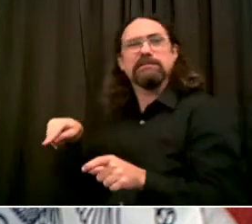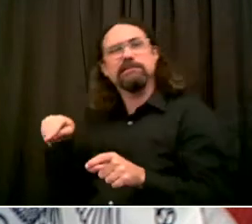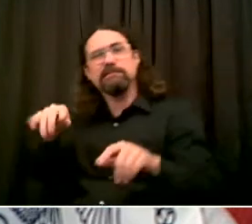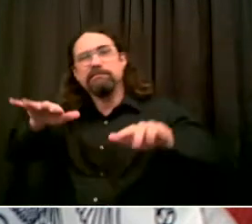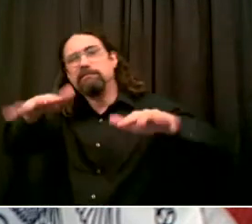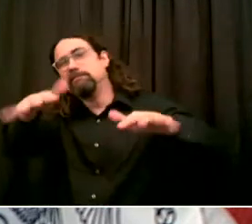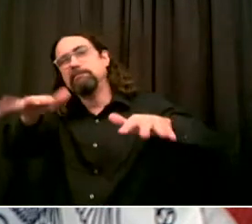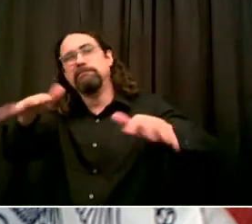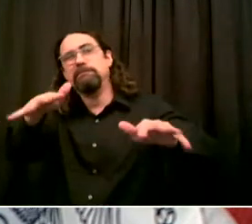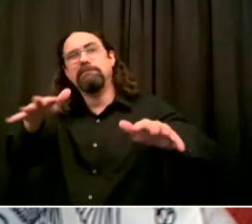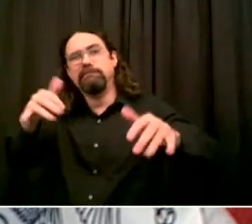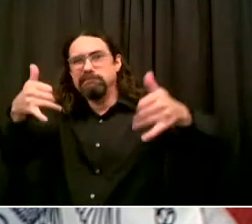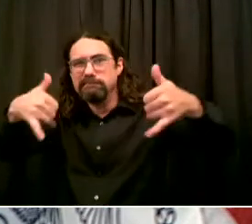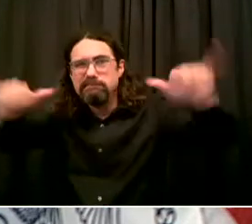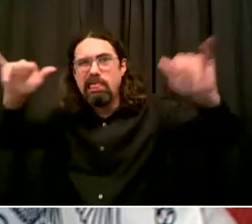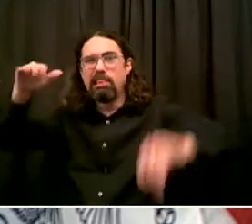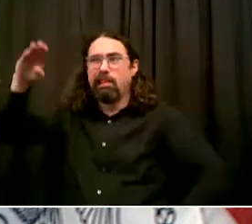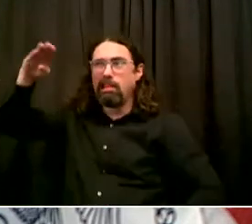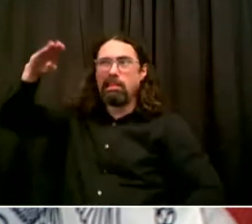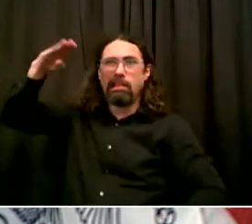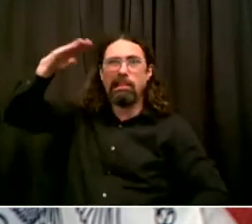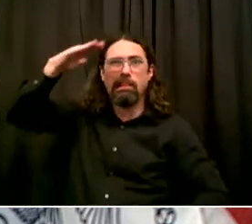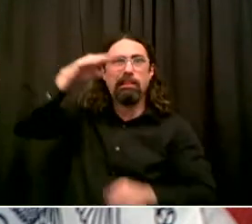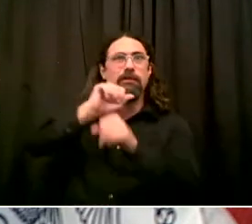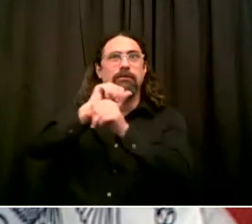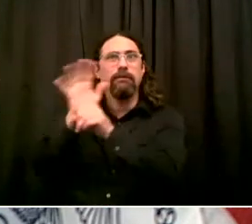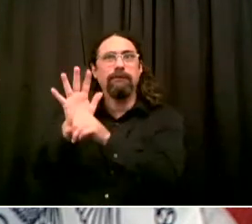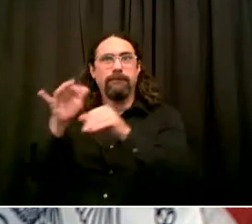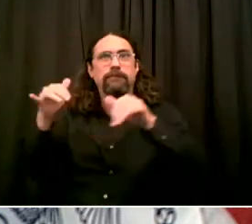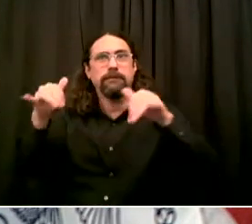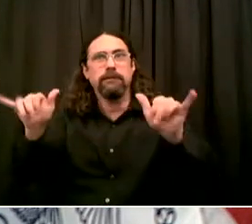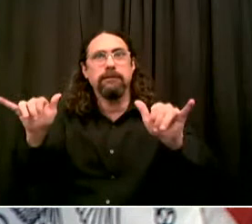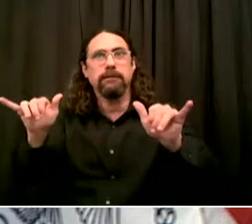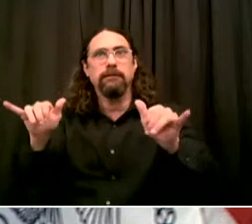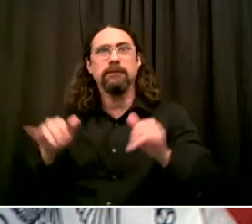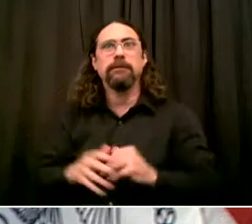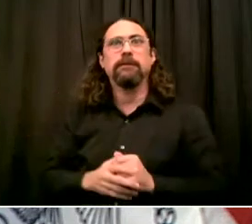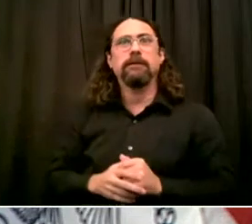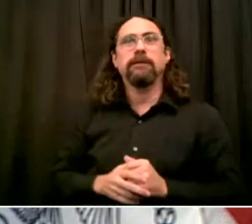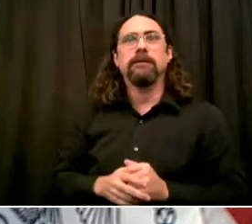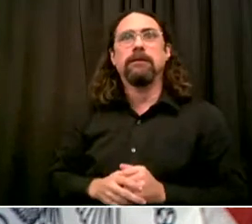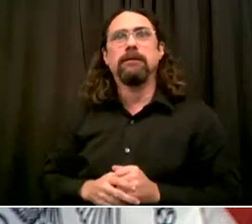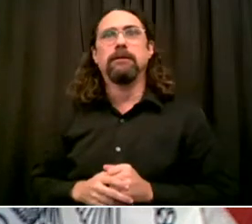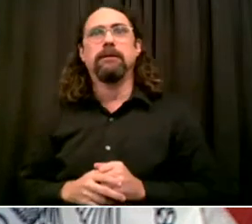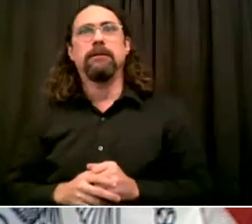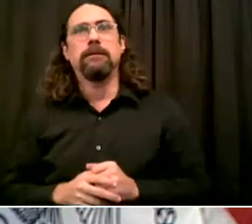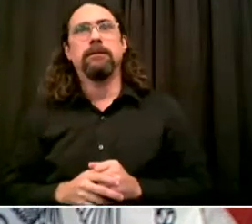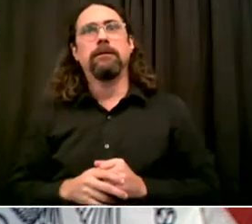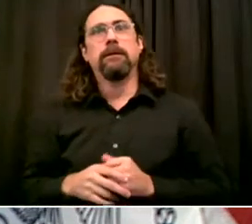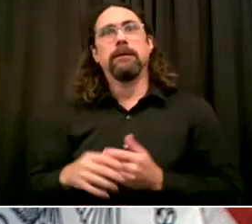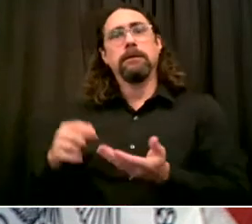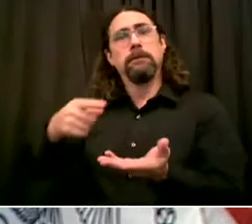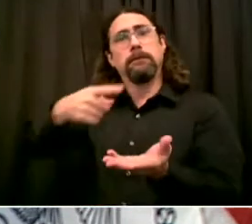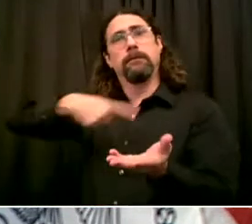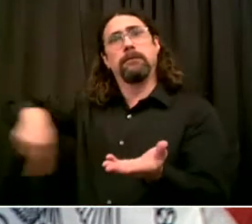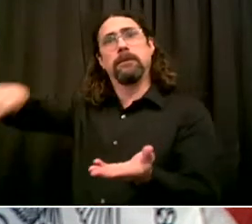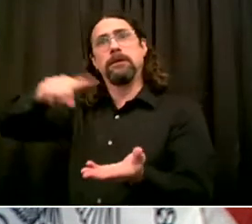ORIGINALLY THOUGHT WAS GOING TO BE TRUE WAS THIS WHWHE OL TRAJECTTRYO WITH BROOKLYN AND QUEENS THAT WOULD BBE IN THE TWO TO FOUR WEEK